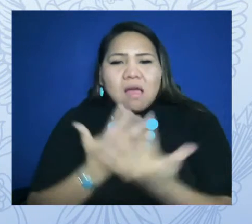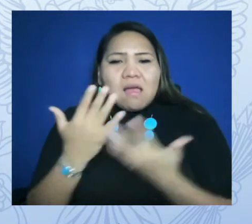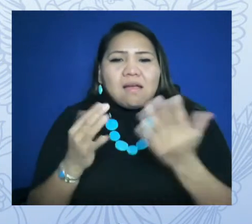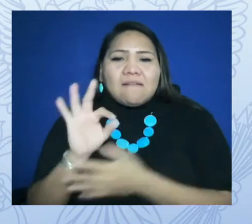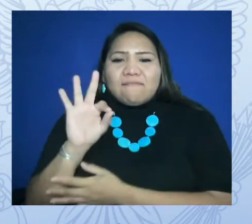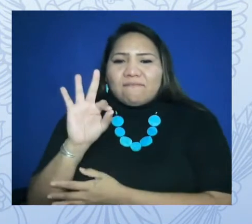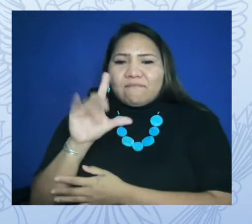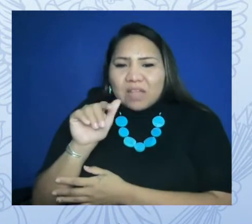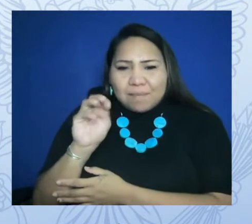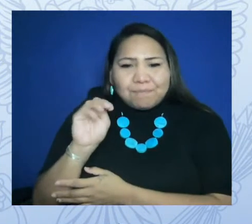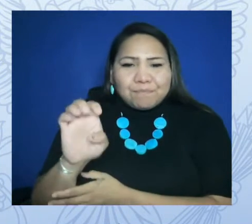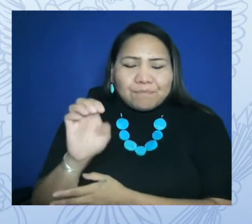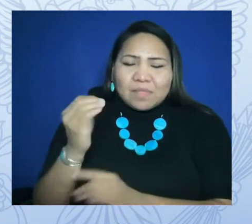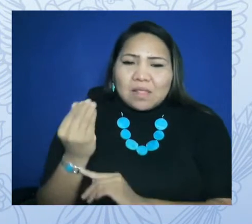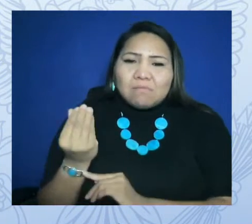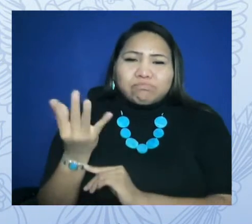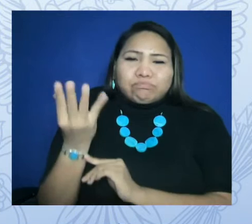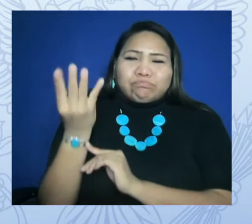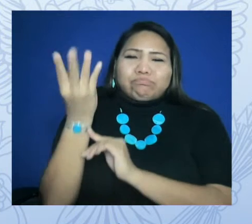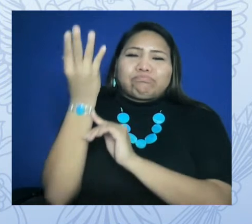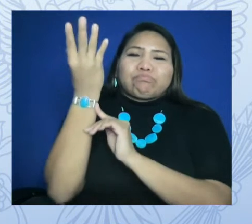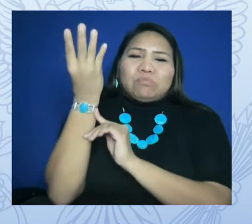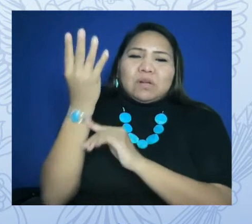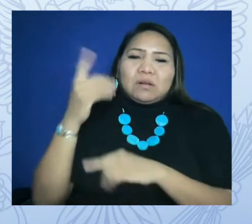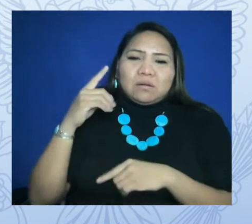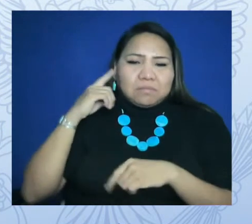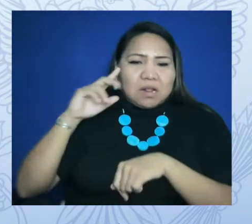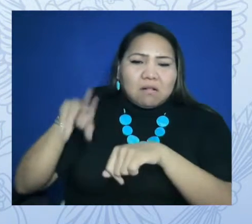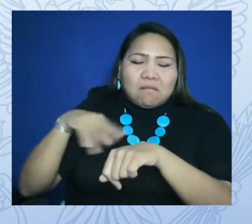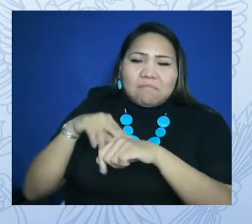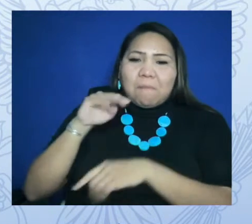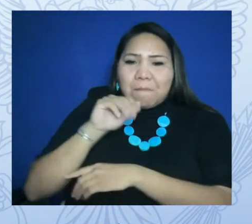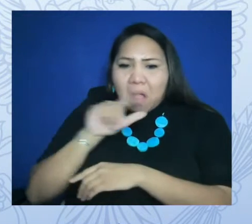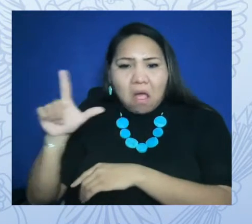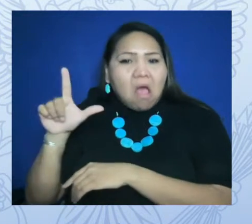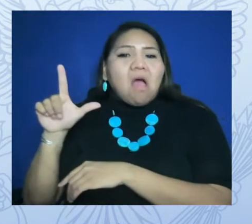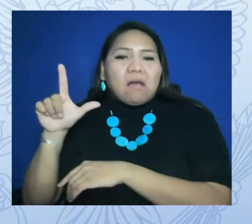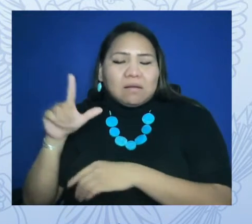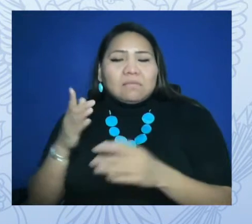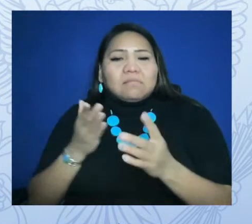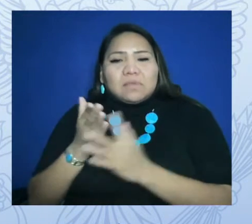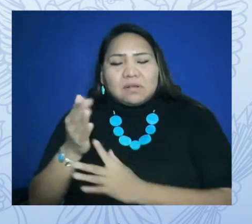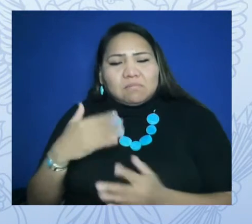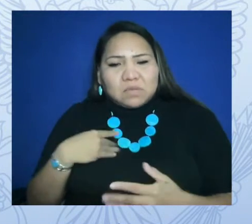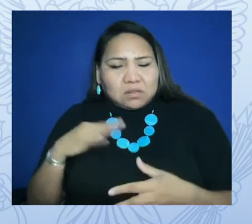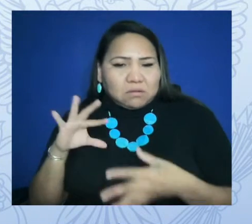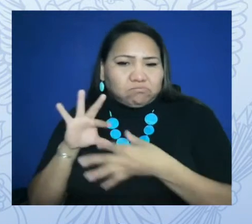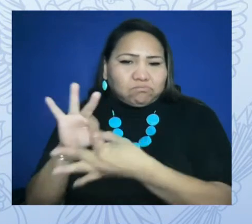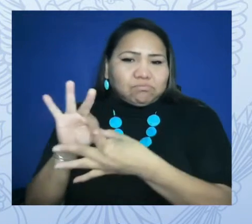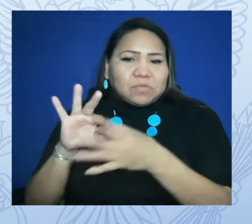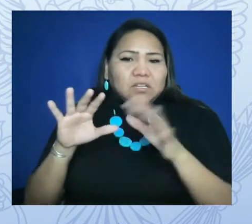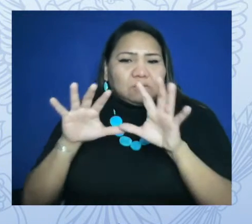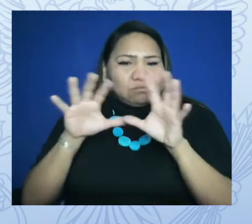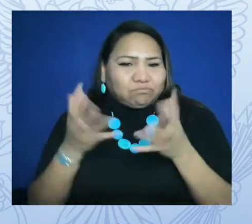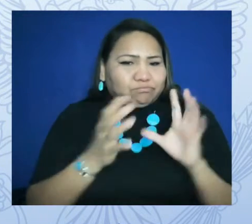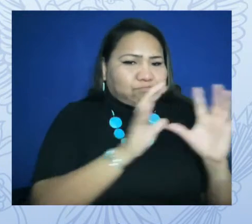Through my Joining Forces initiative, I've worked to lift up stories like lorries and so many others,